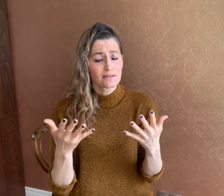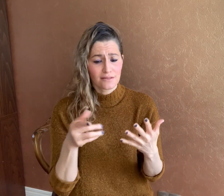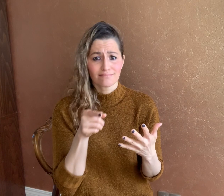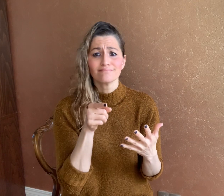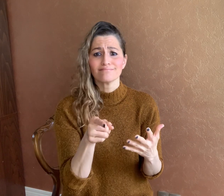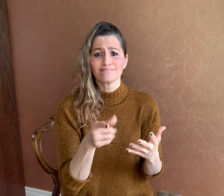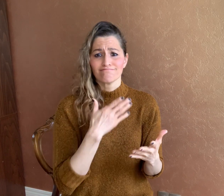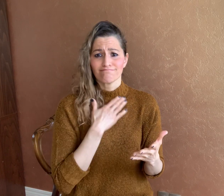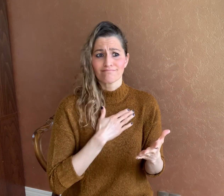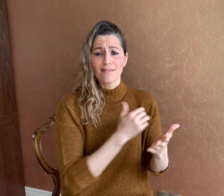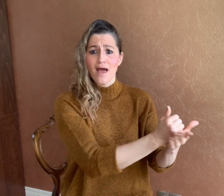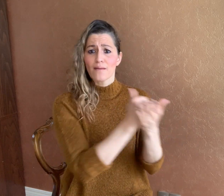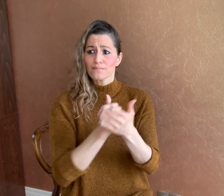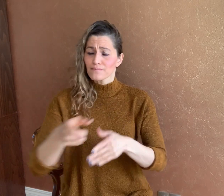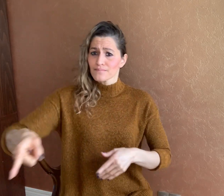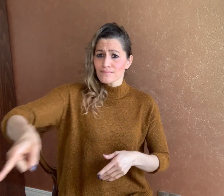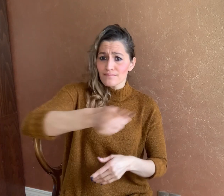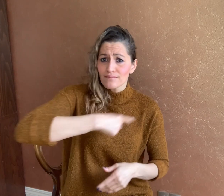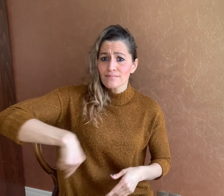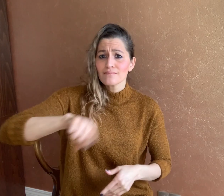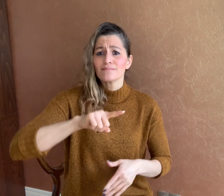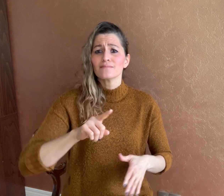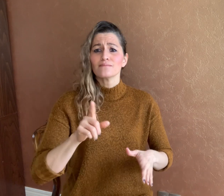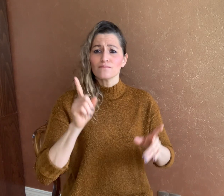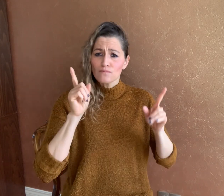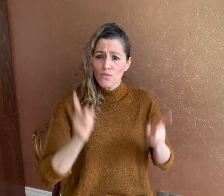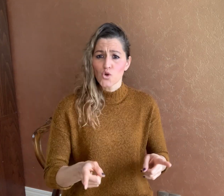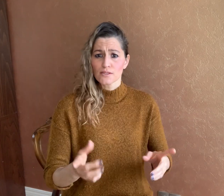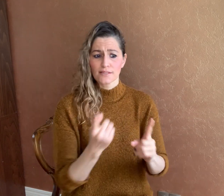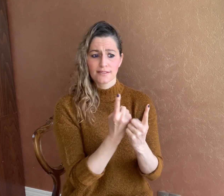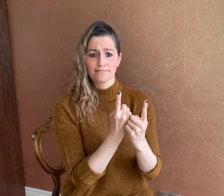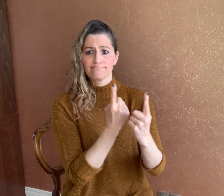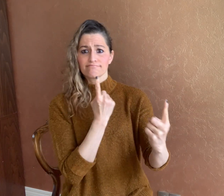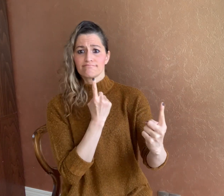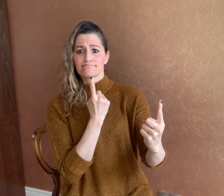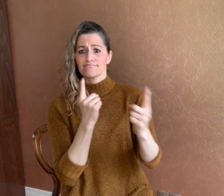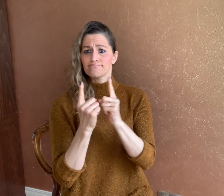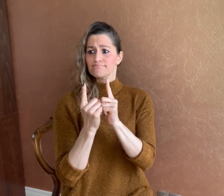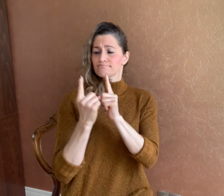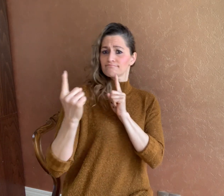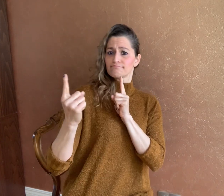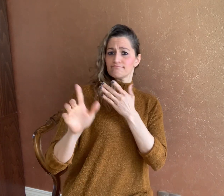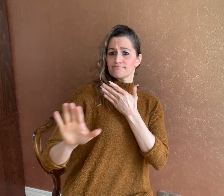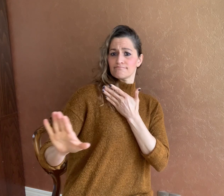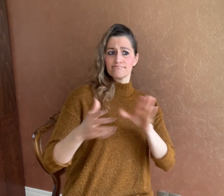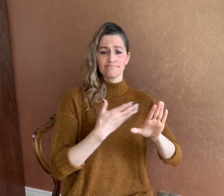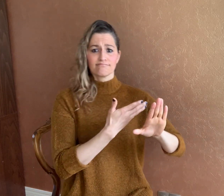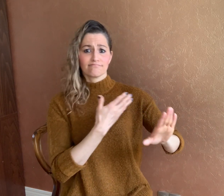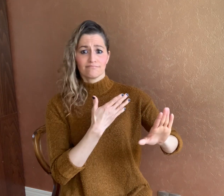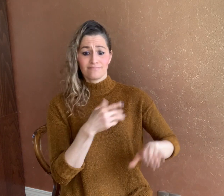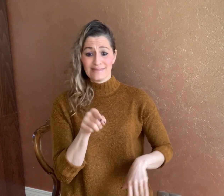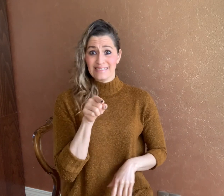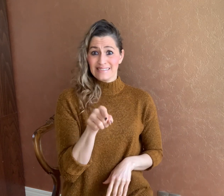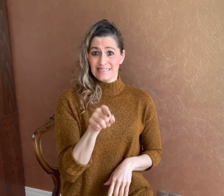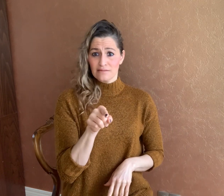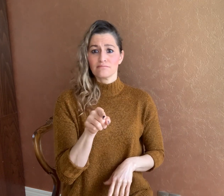These closures are all attempts to force social distancing,